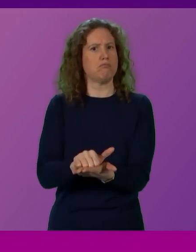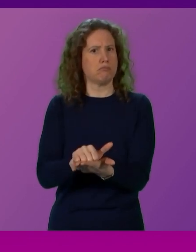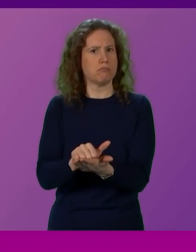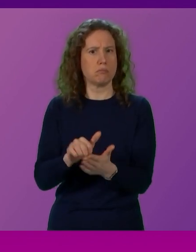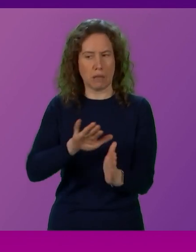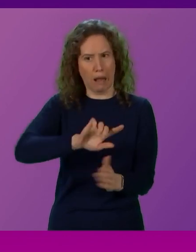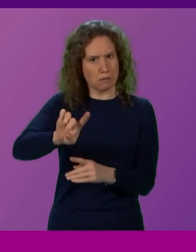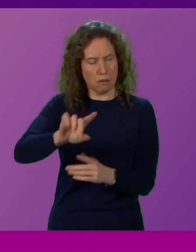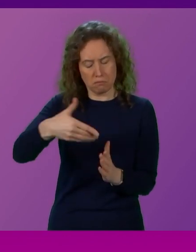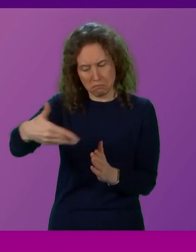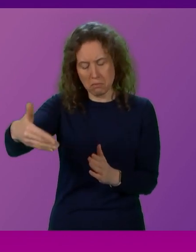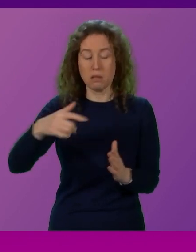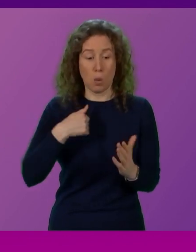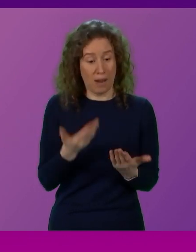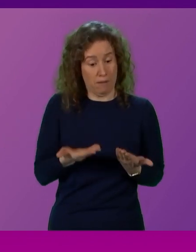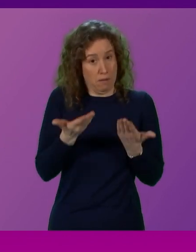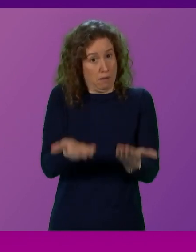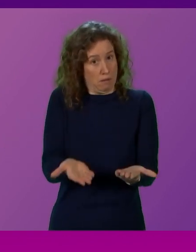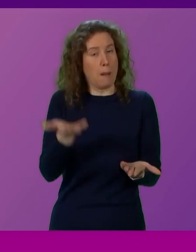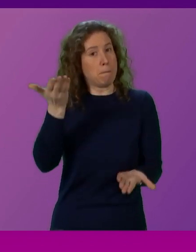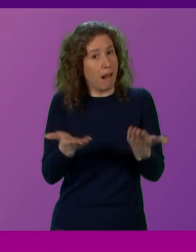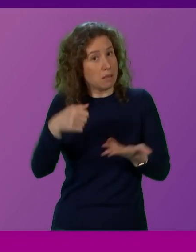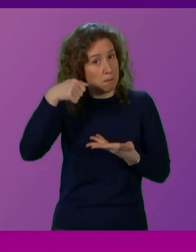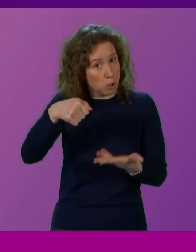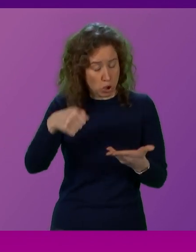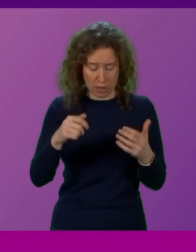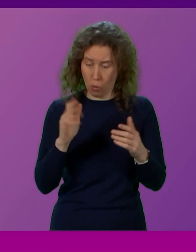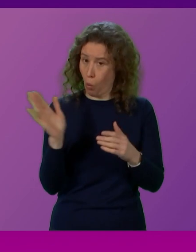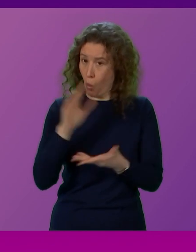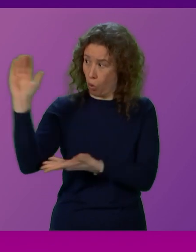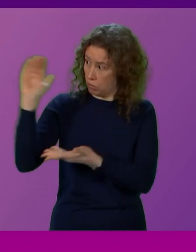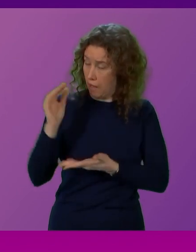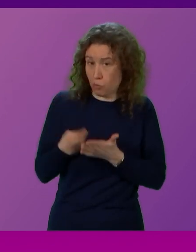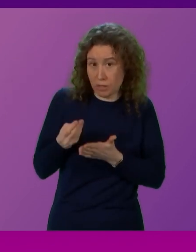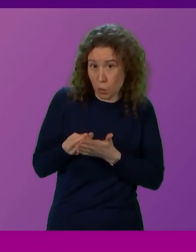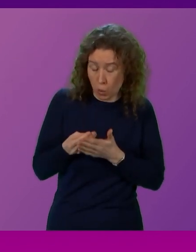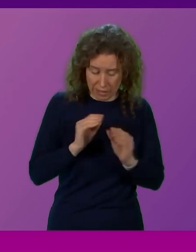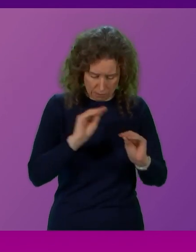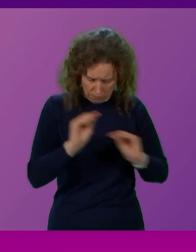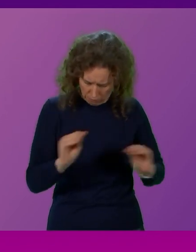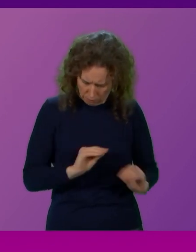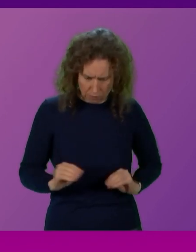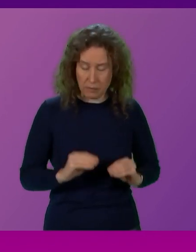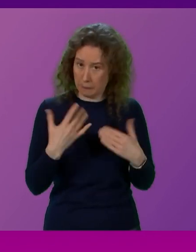We have put forward a balanced budget. We have allocated all the resources that we have at our disposal.